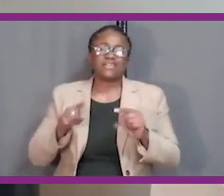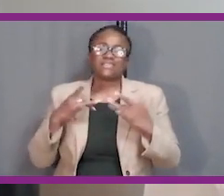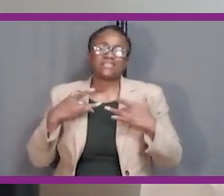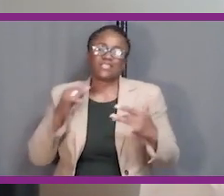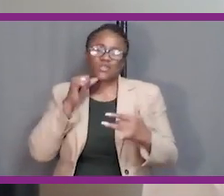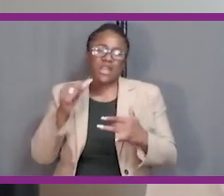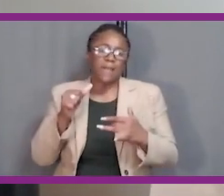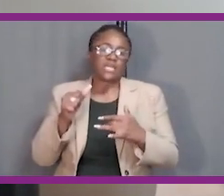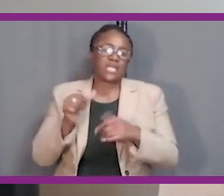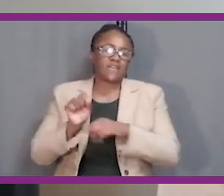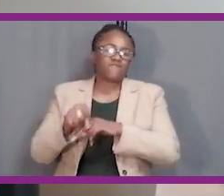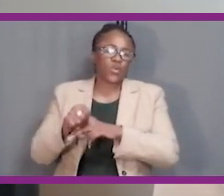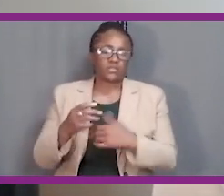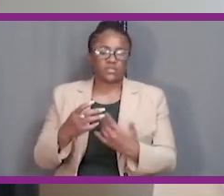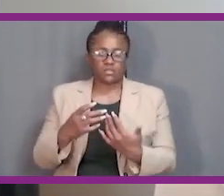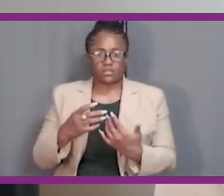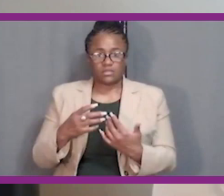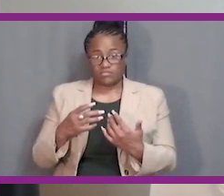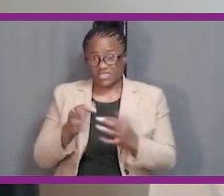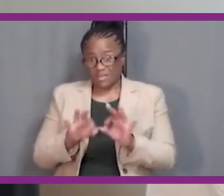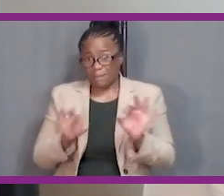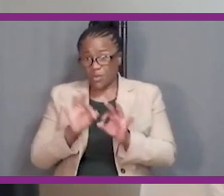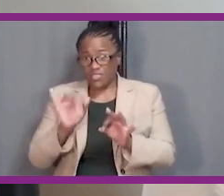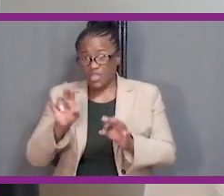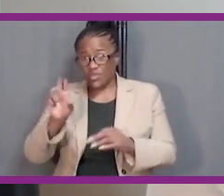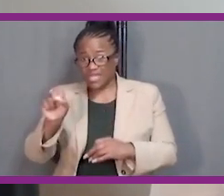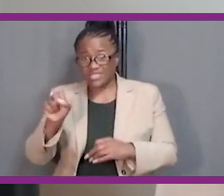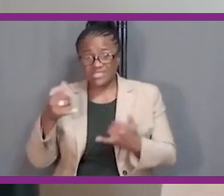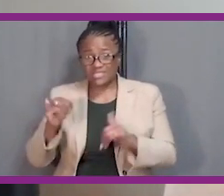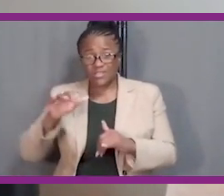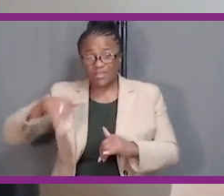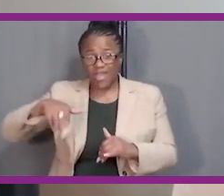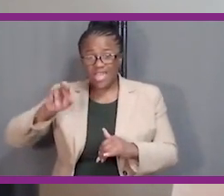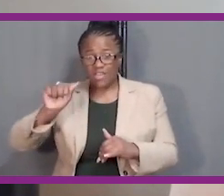And are we better or worse off? And either way, how do you think that we can bridge that gap?